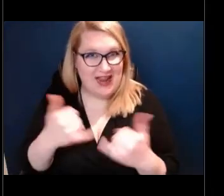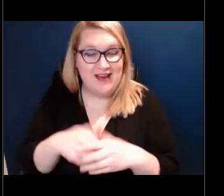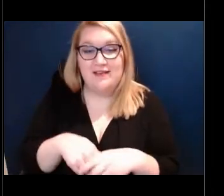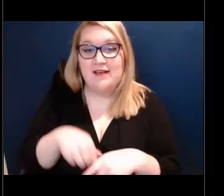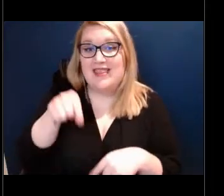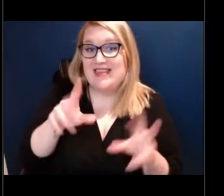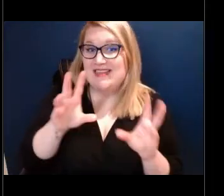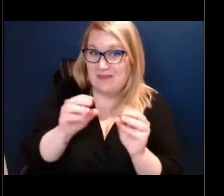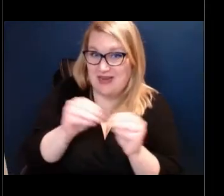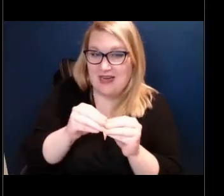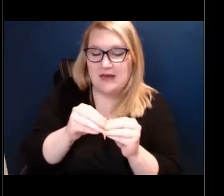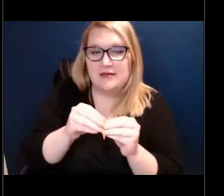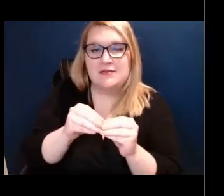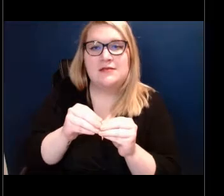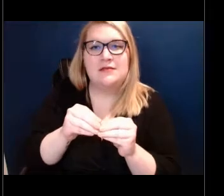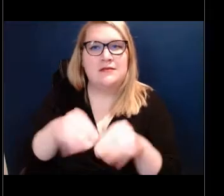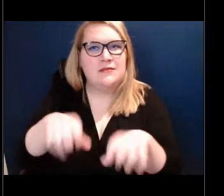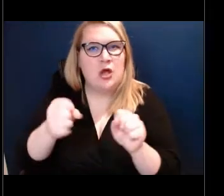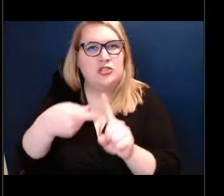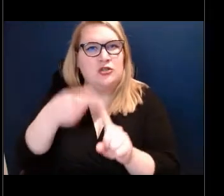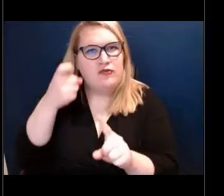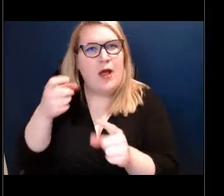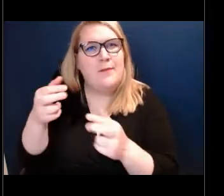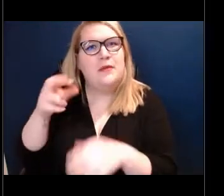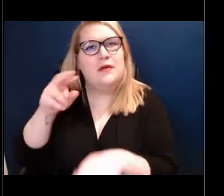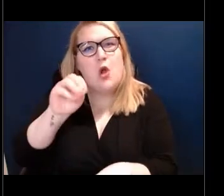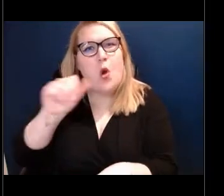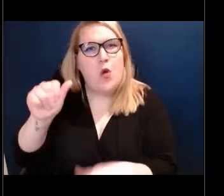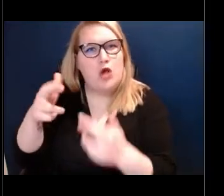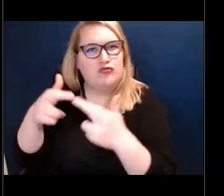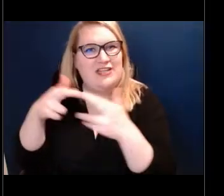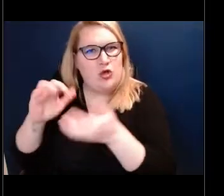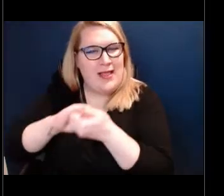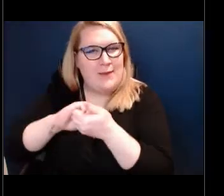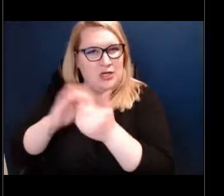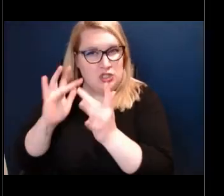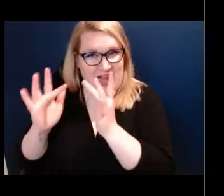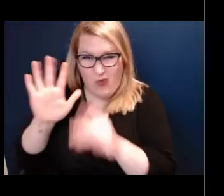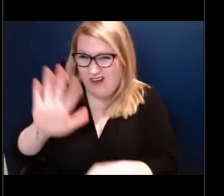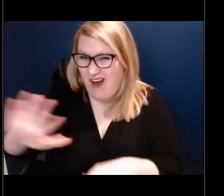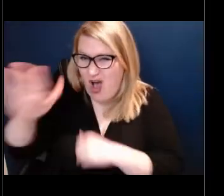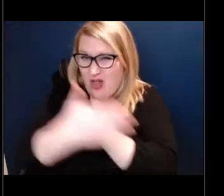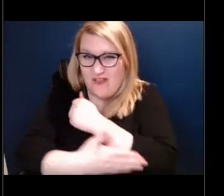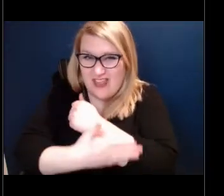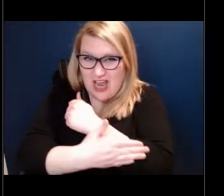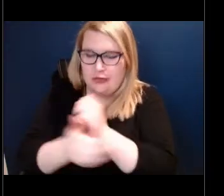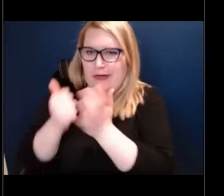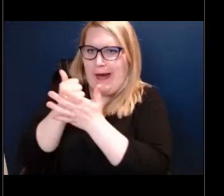NOAA's Regional Collaboration Network, where I work which is spread across the country and helps connect people to all that NOAA does.